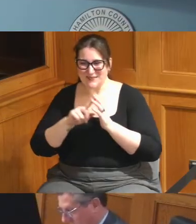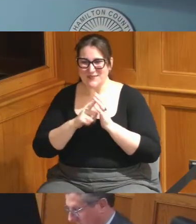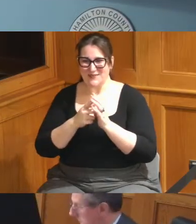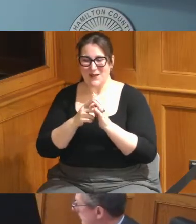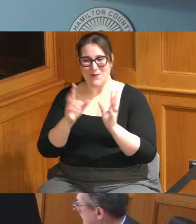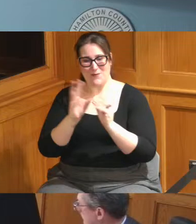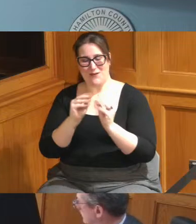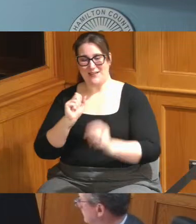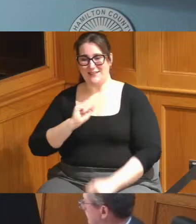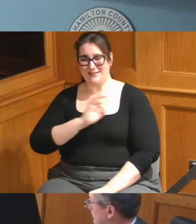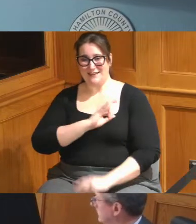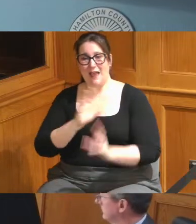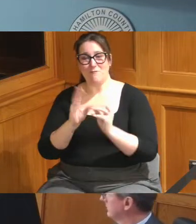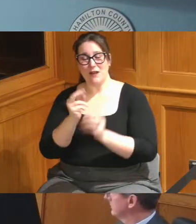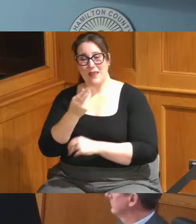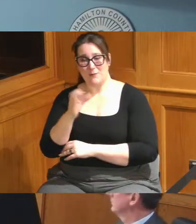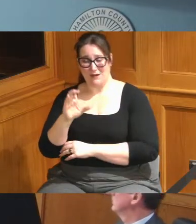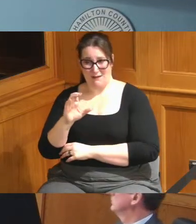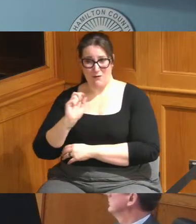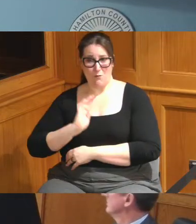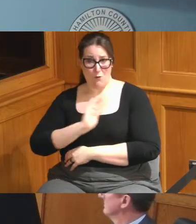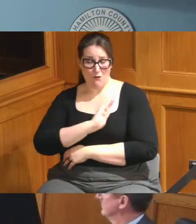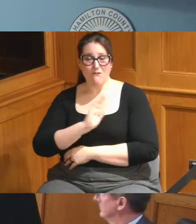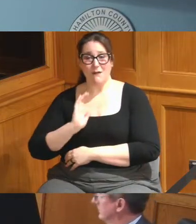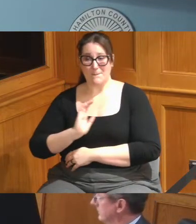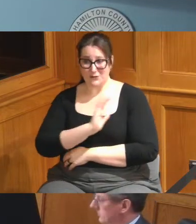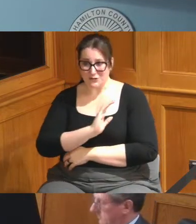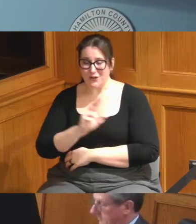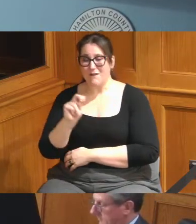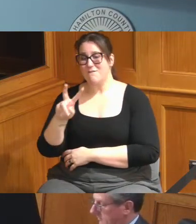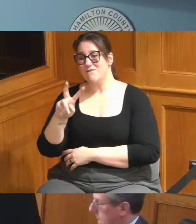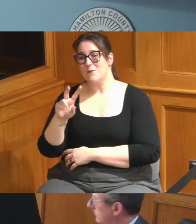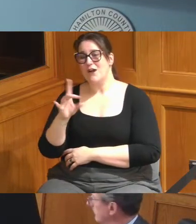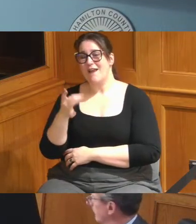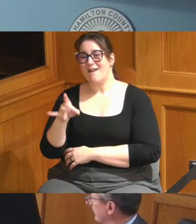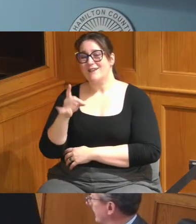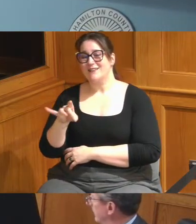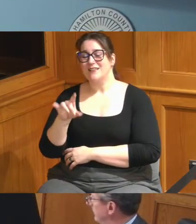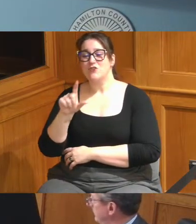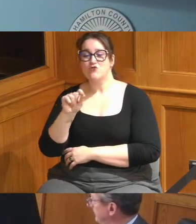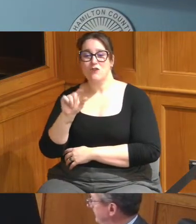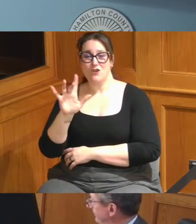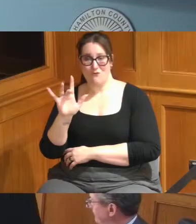meeting of the Hamilton County Board of County Commissioners. It's November 18th, 2025. The first